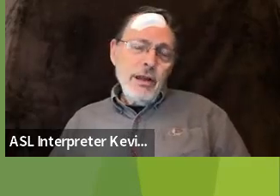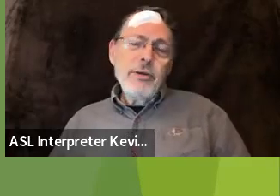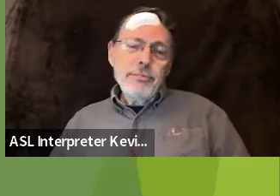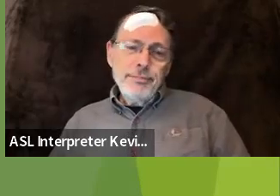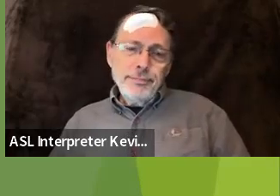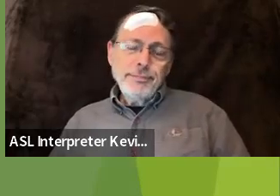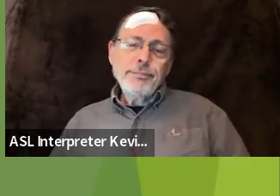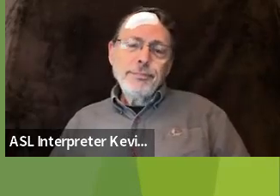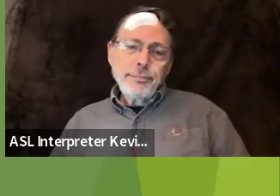level.